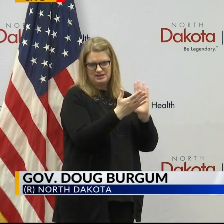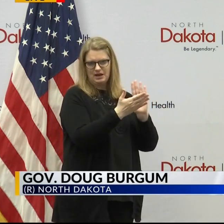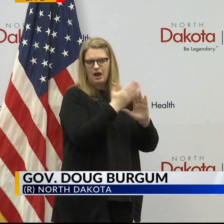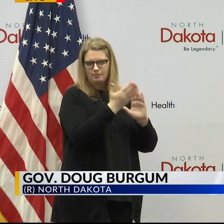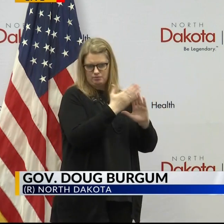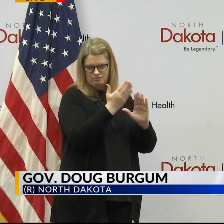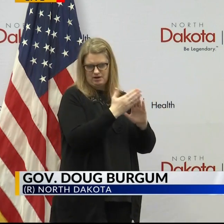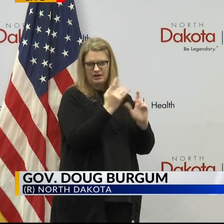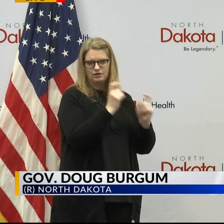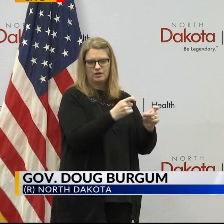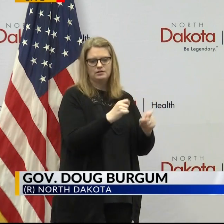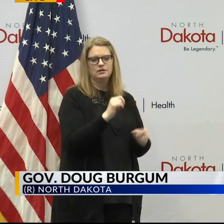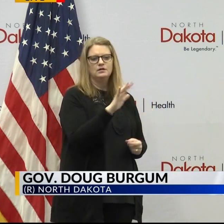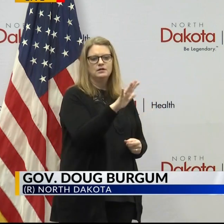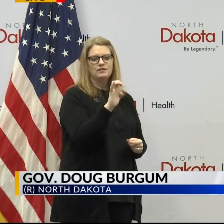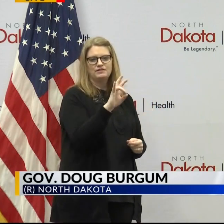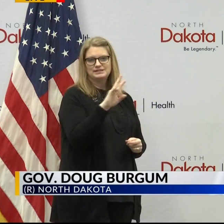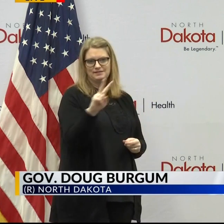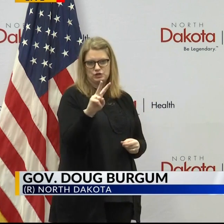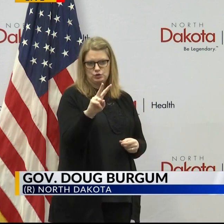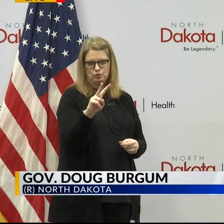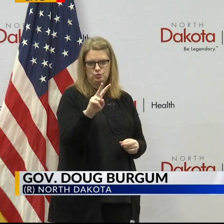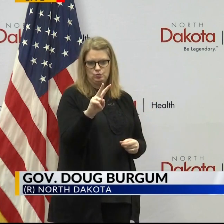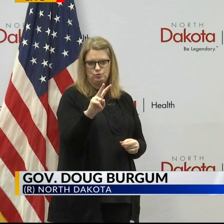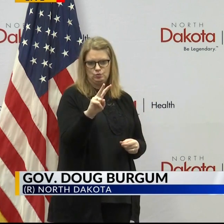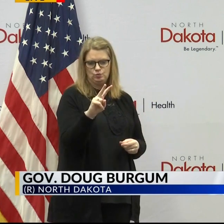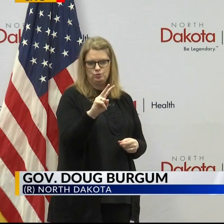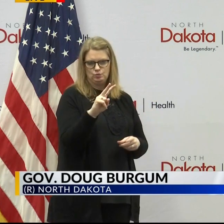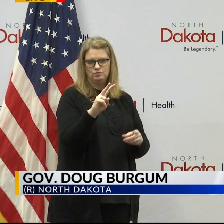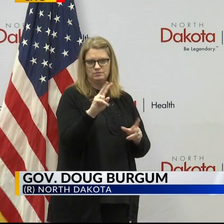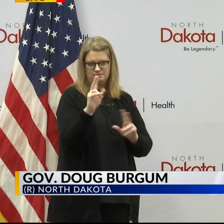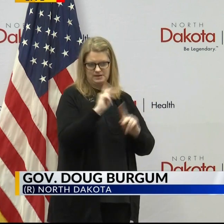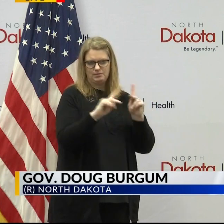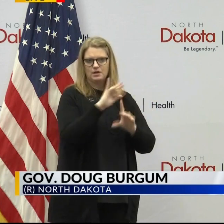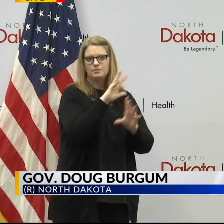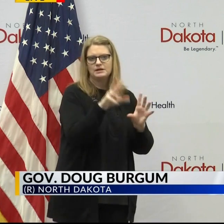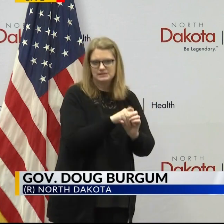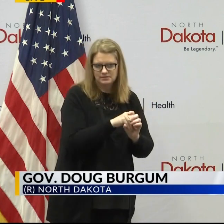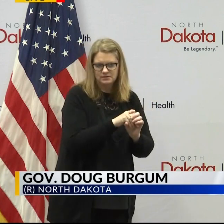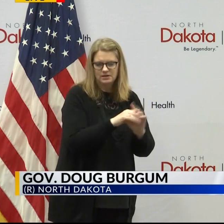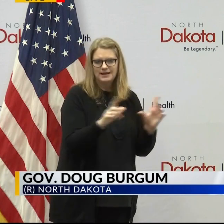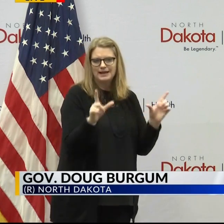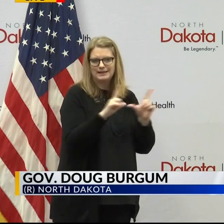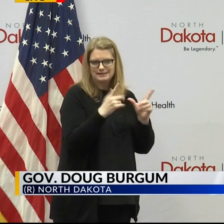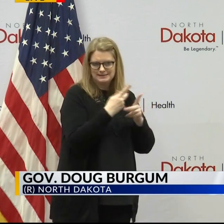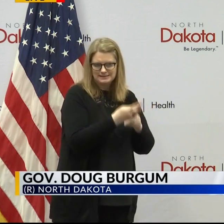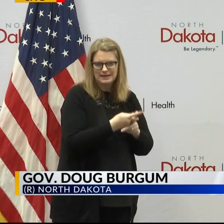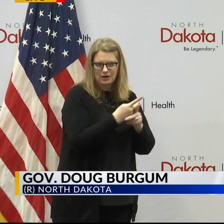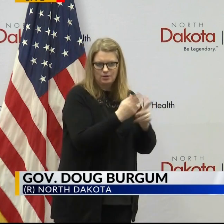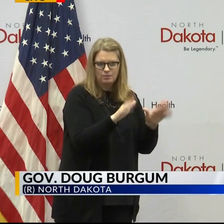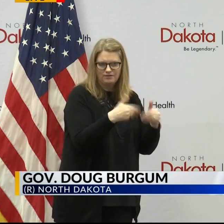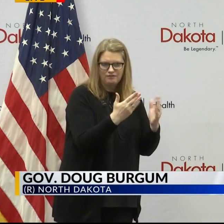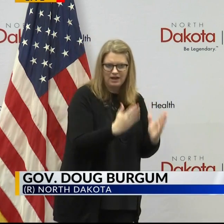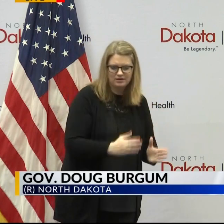TO LICENSES, TO LICENSE CHILD CARE PROVIDERS IN NORTH DAKOTA WHO APPLIED FOR CLIESHG